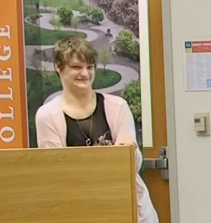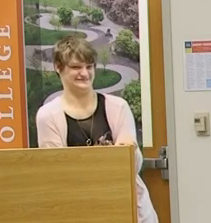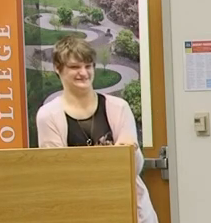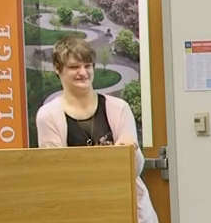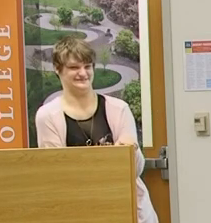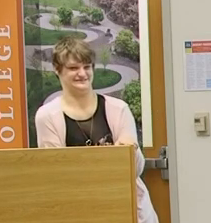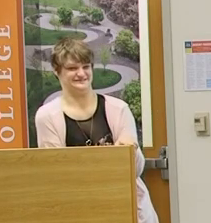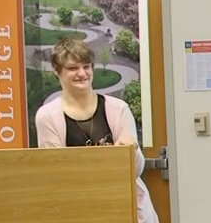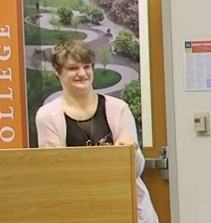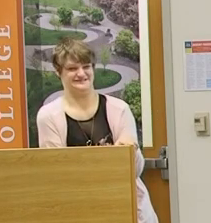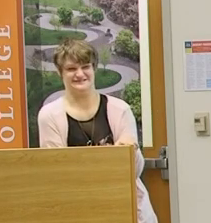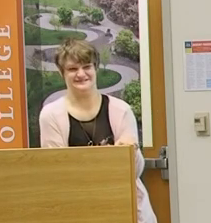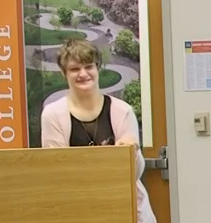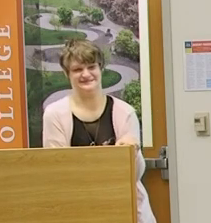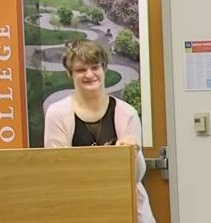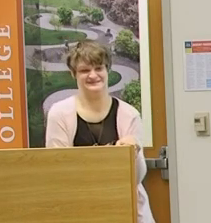And when will you complete your program?